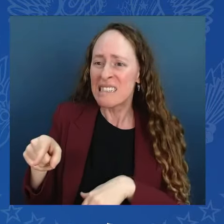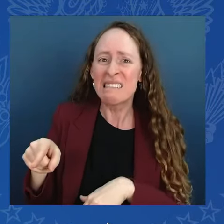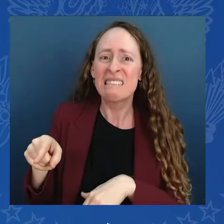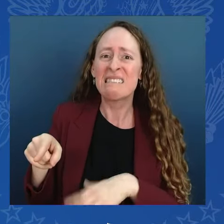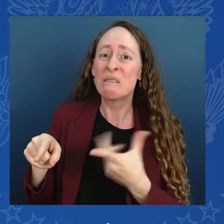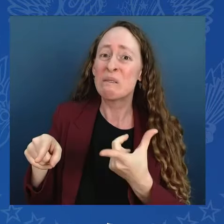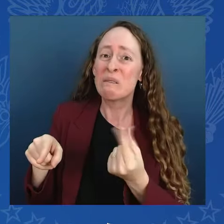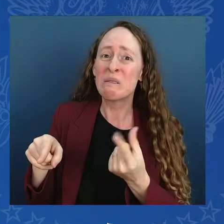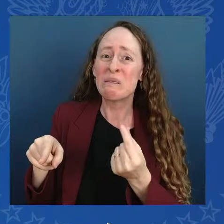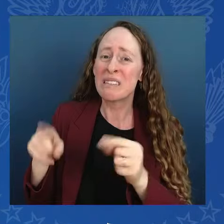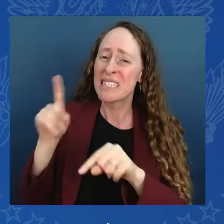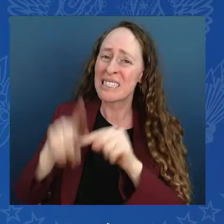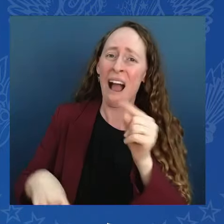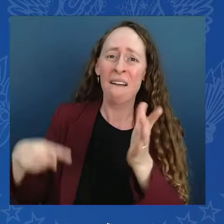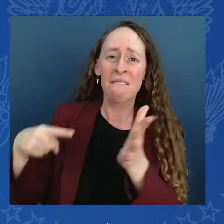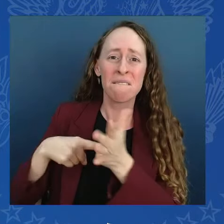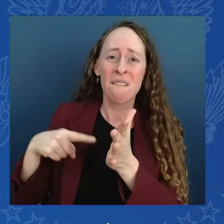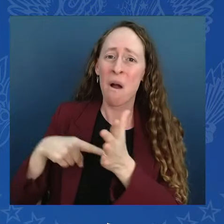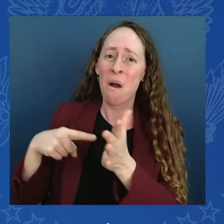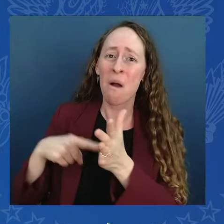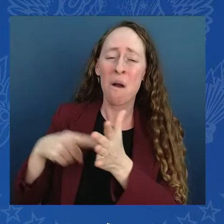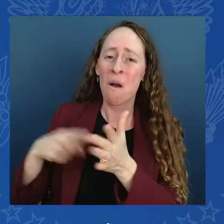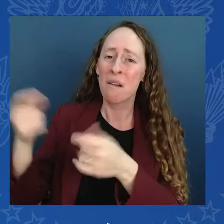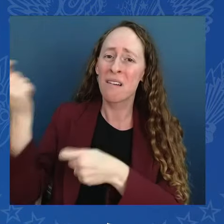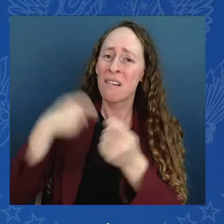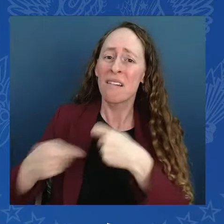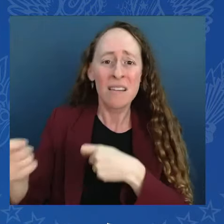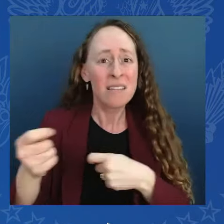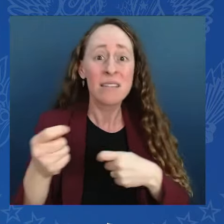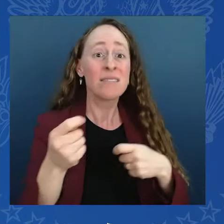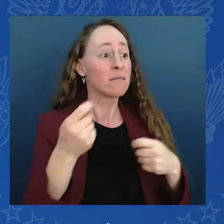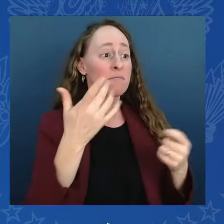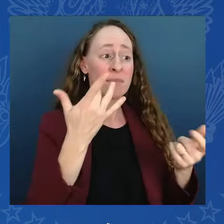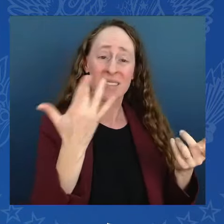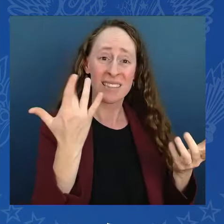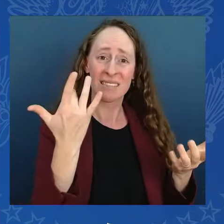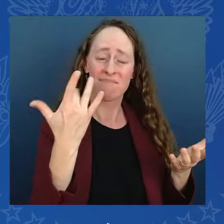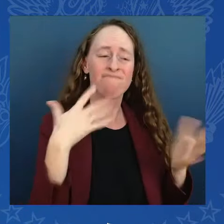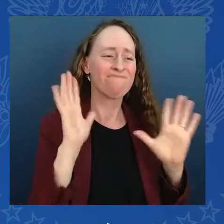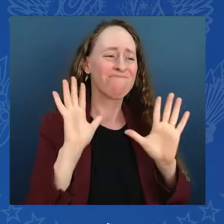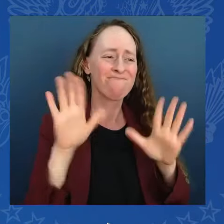because it was too expensive to replace the lead pipes. But three -- three weeks ago,